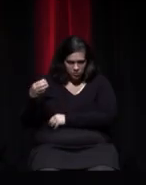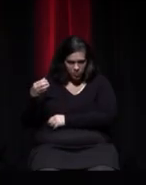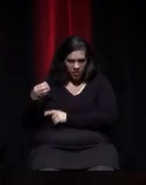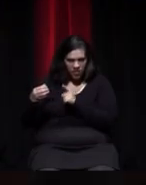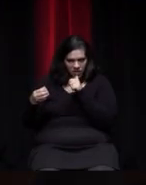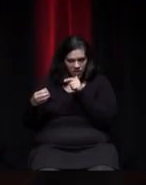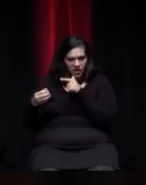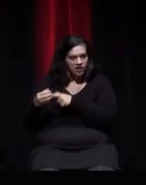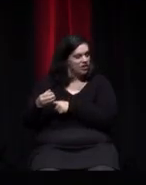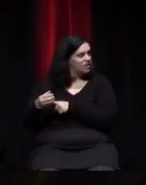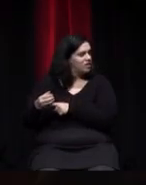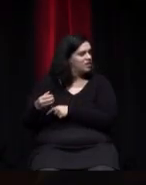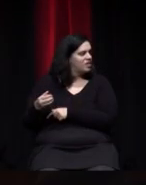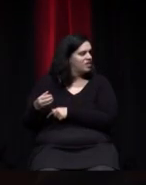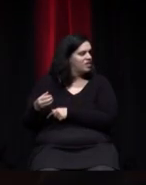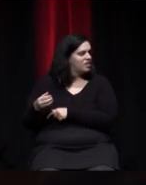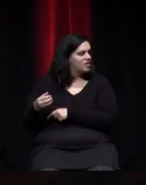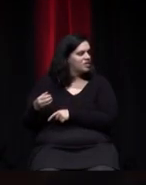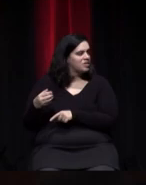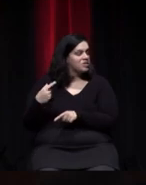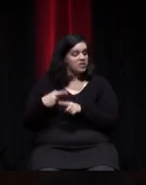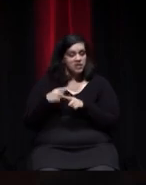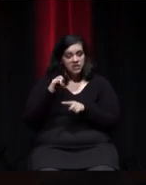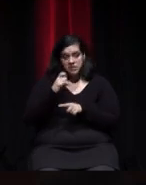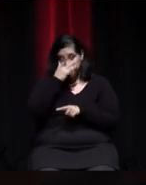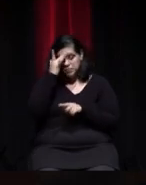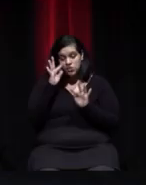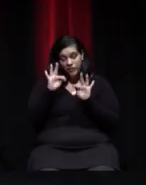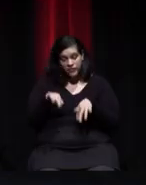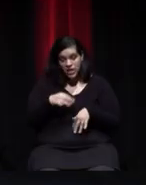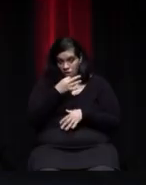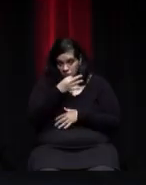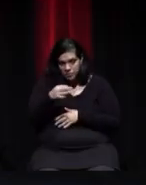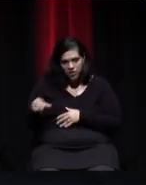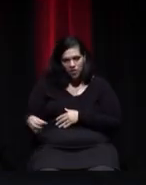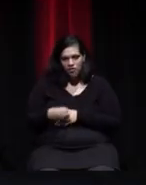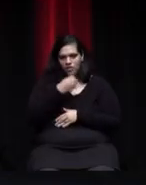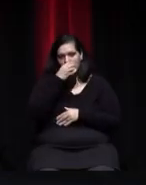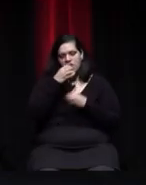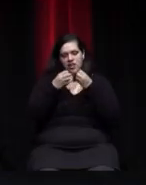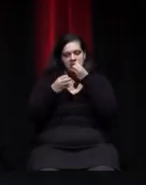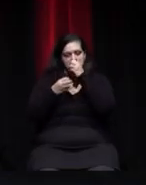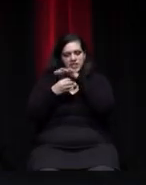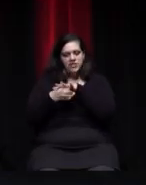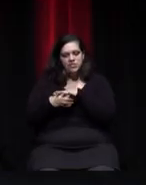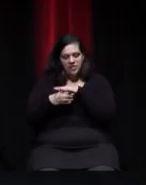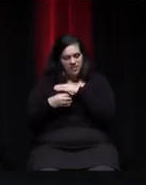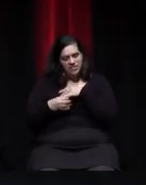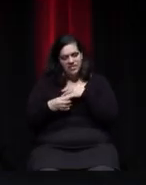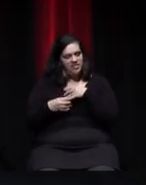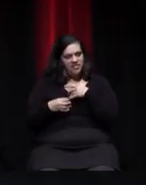while some people did final considerations. I prefer to just say farewell.